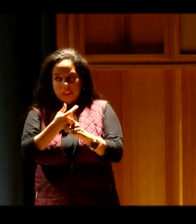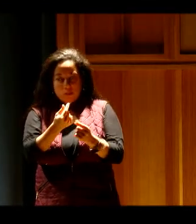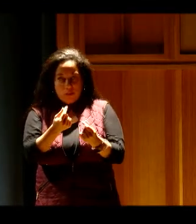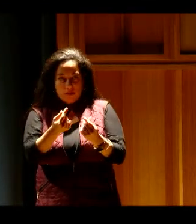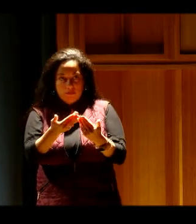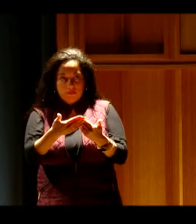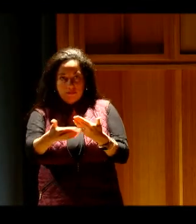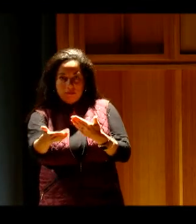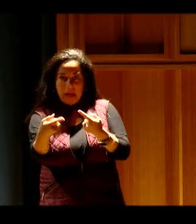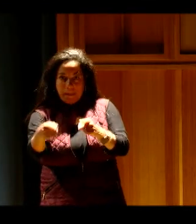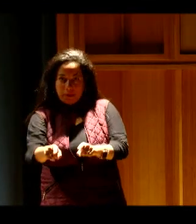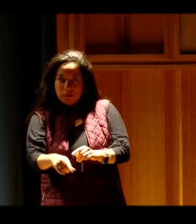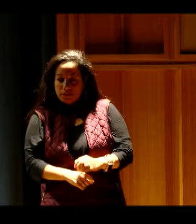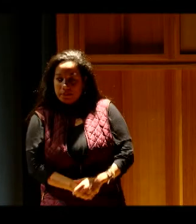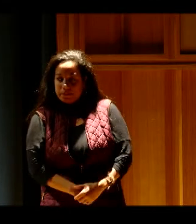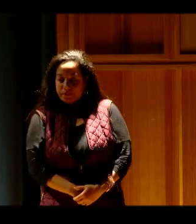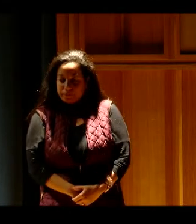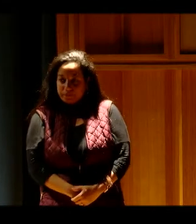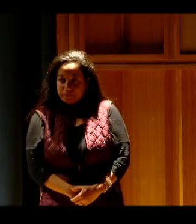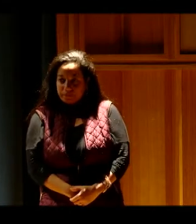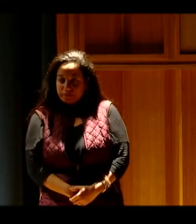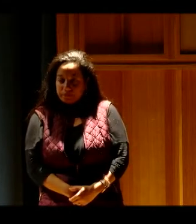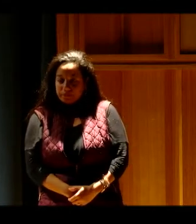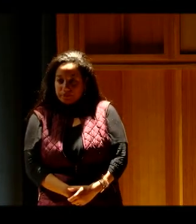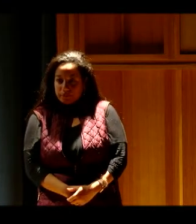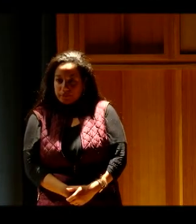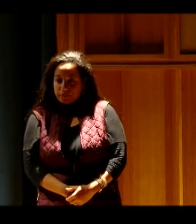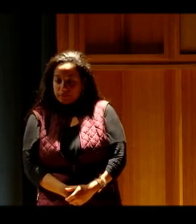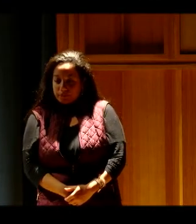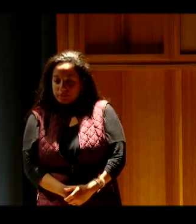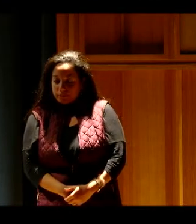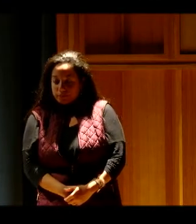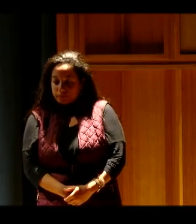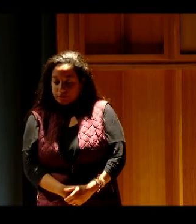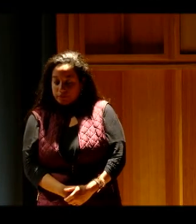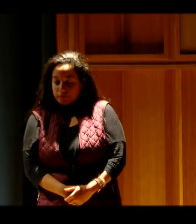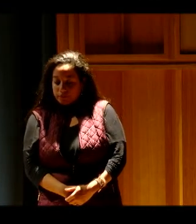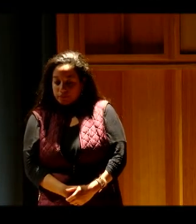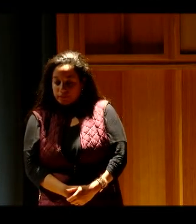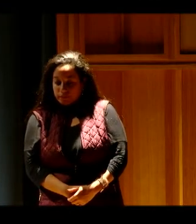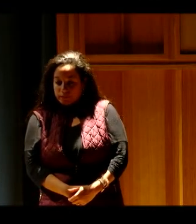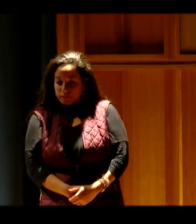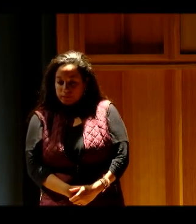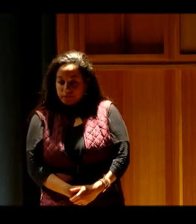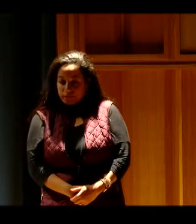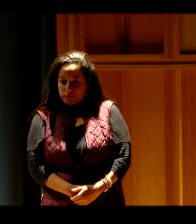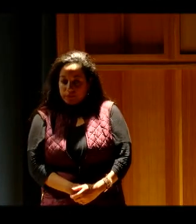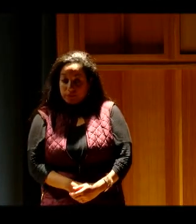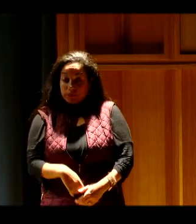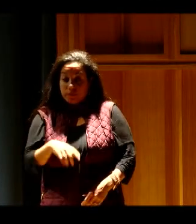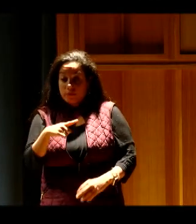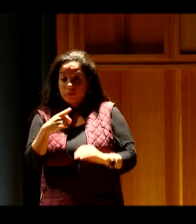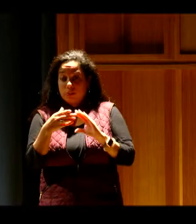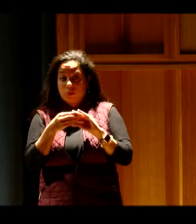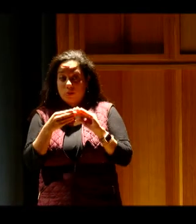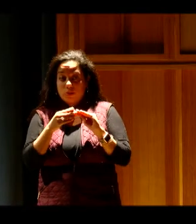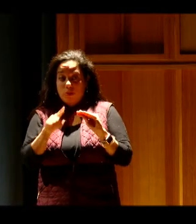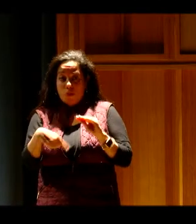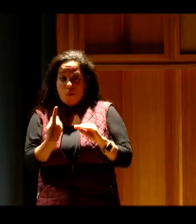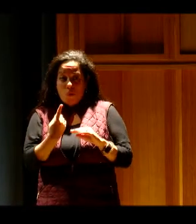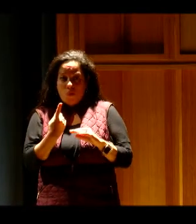So we recognized that actually the narratives alone weren't enough. We had to embody change differently